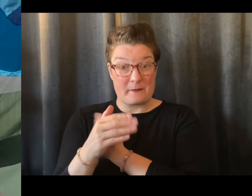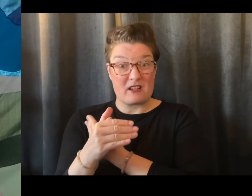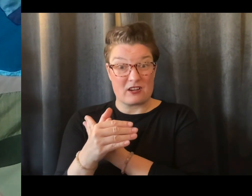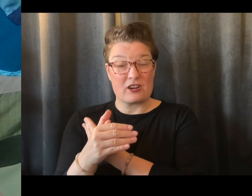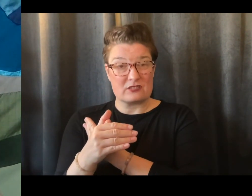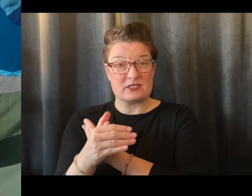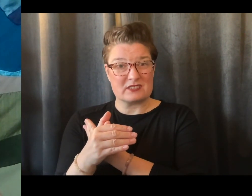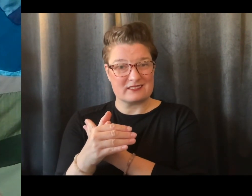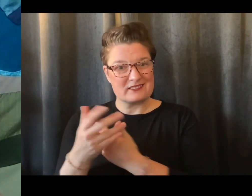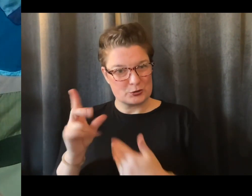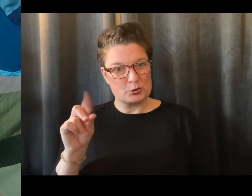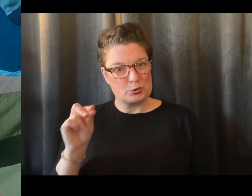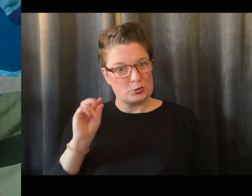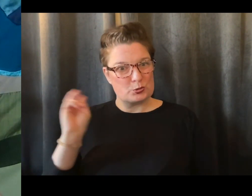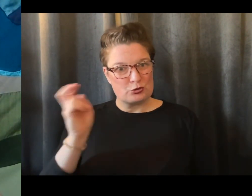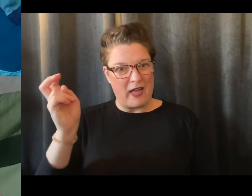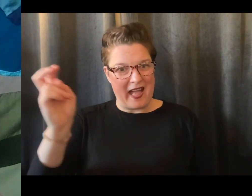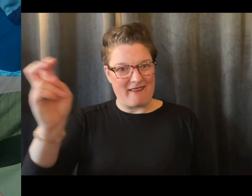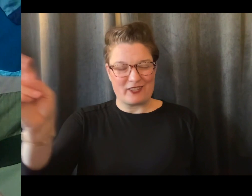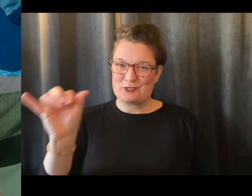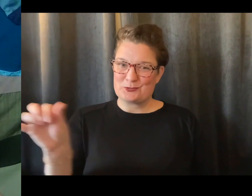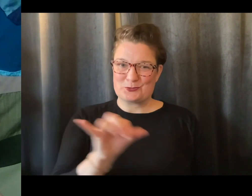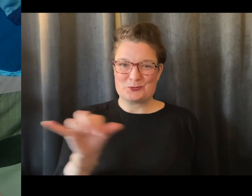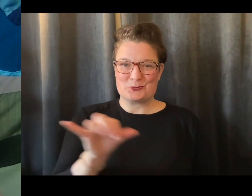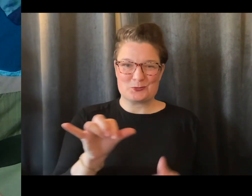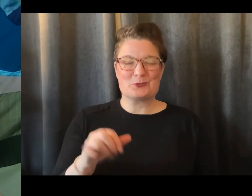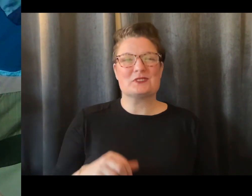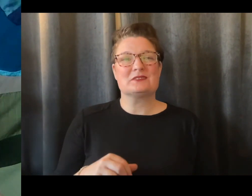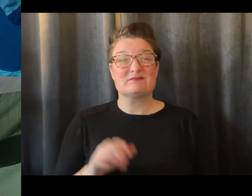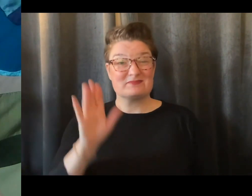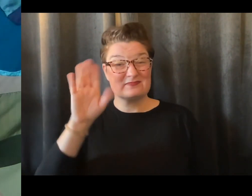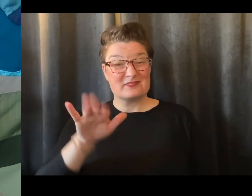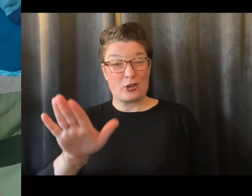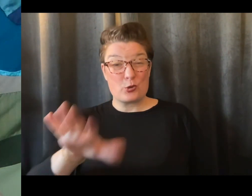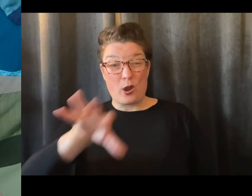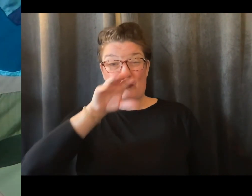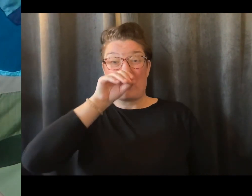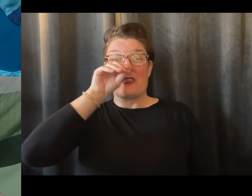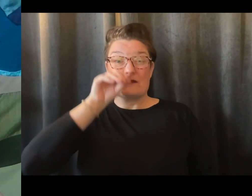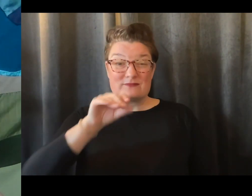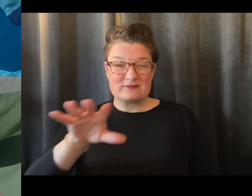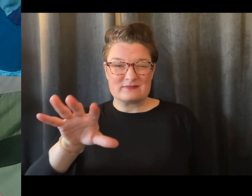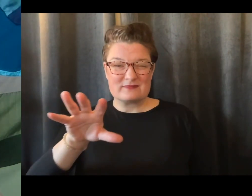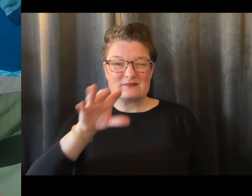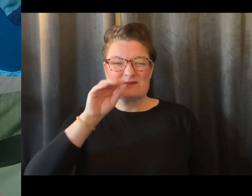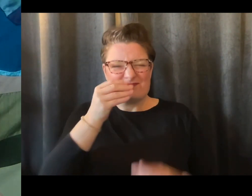Your breath knows no borders. The butterfly flying through the air knows no borders.